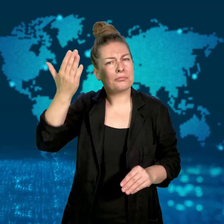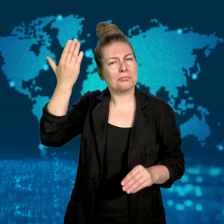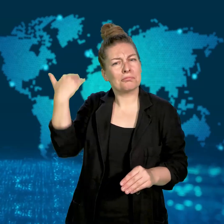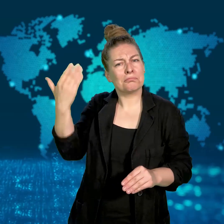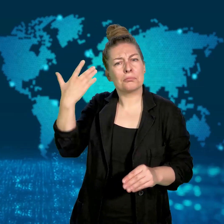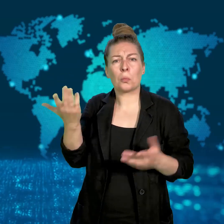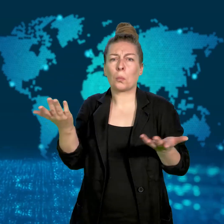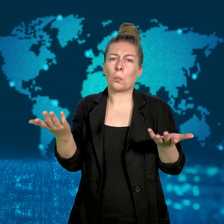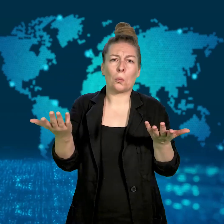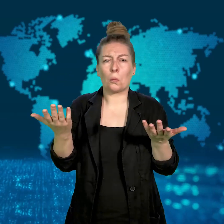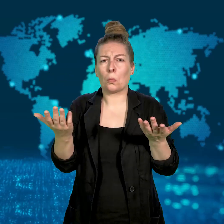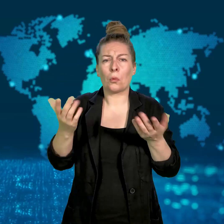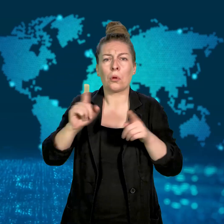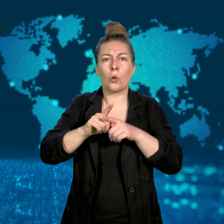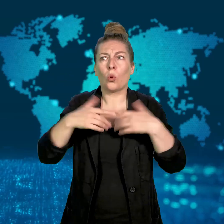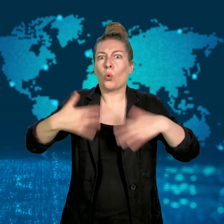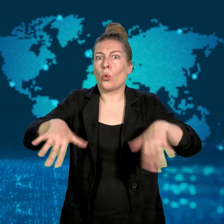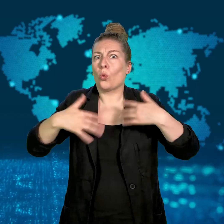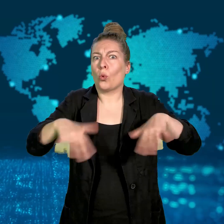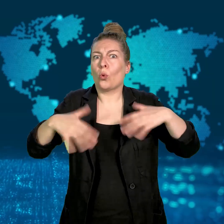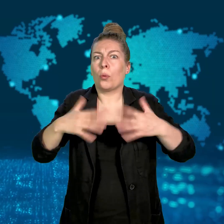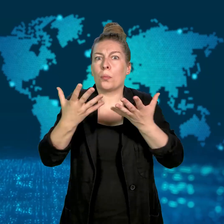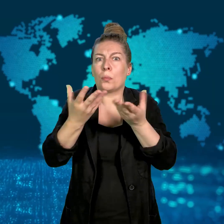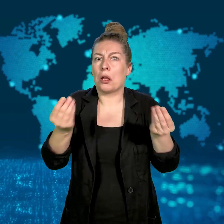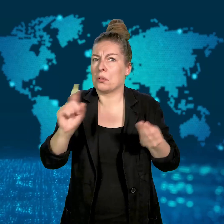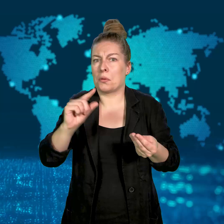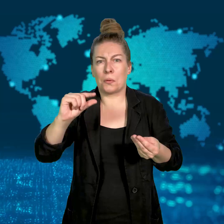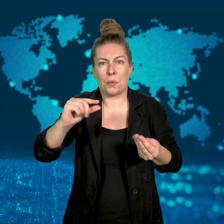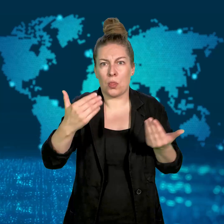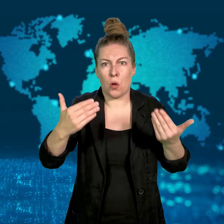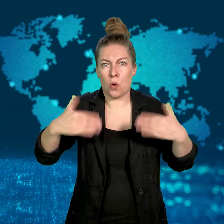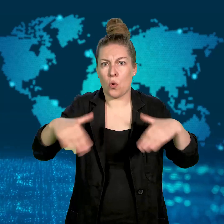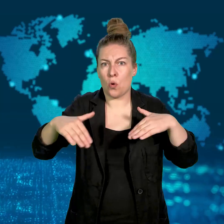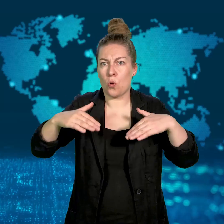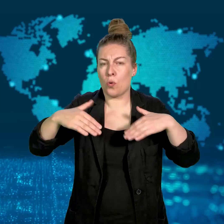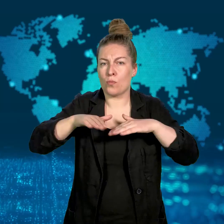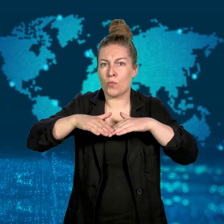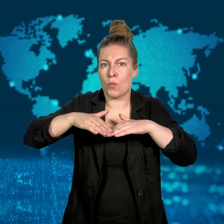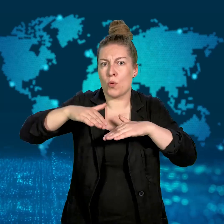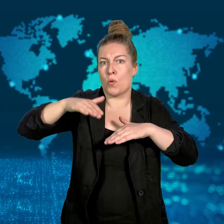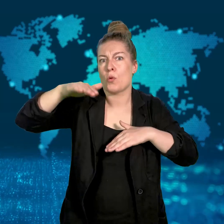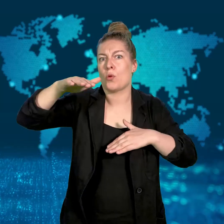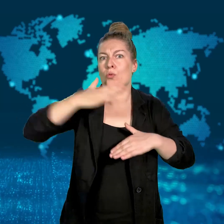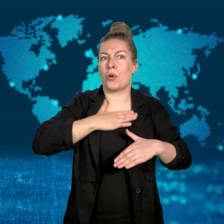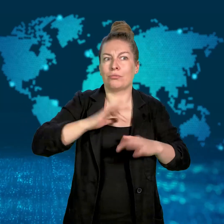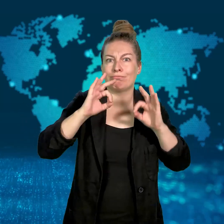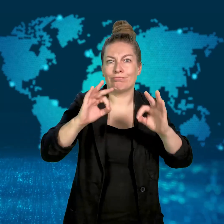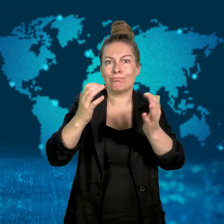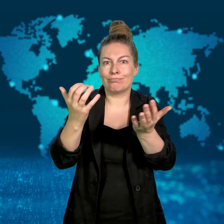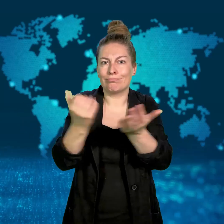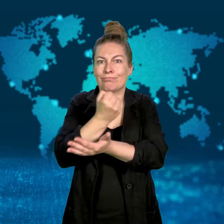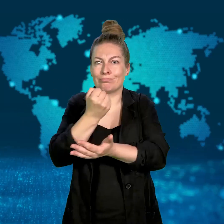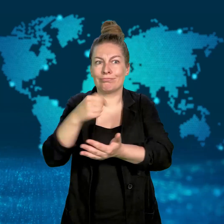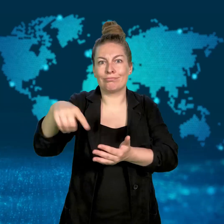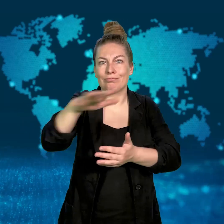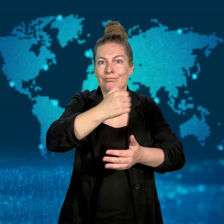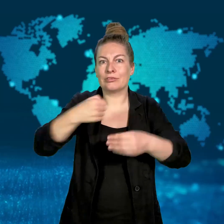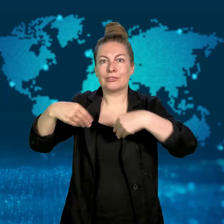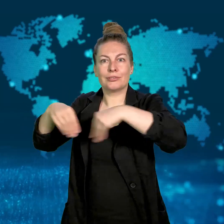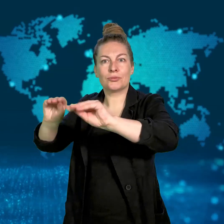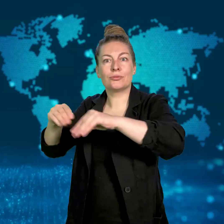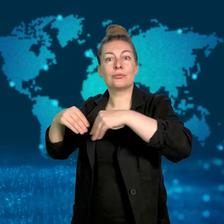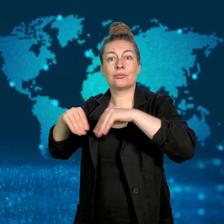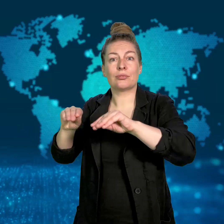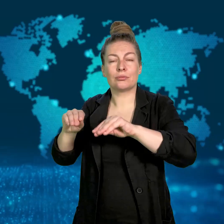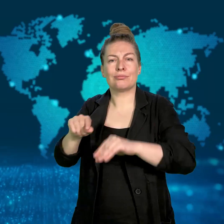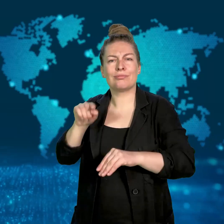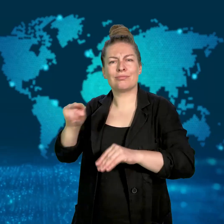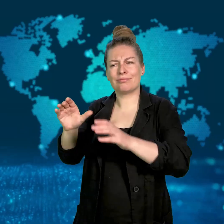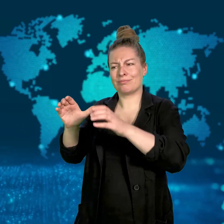This is the fifth time." Many of those kidnappings are for ransom.